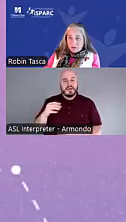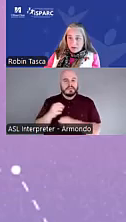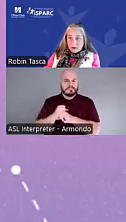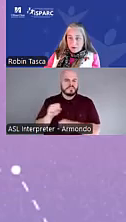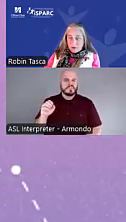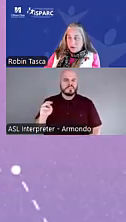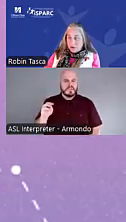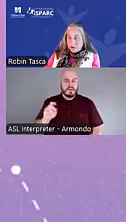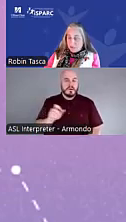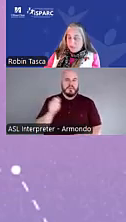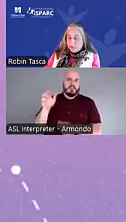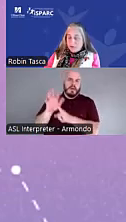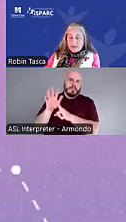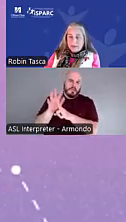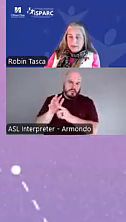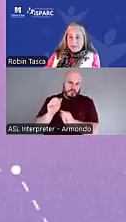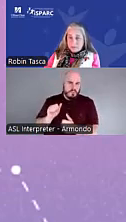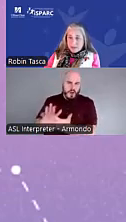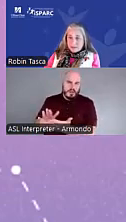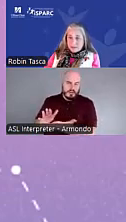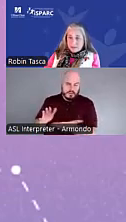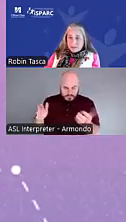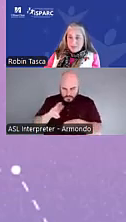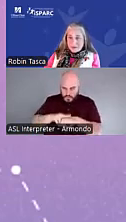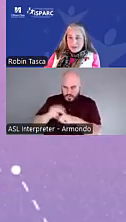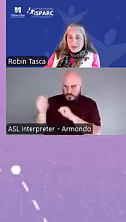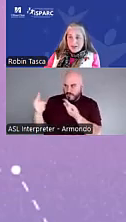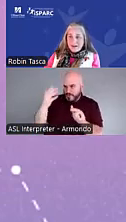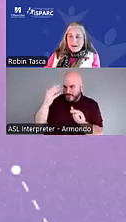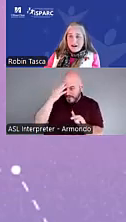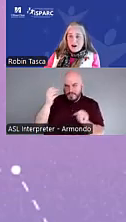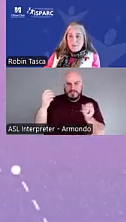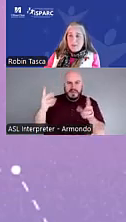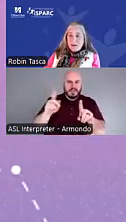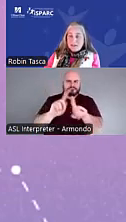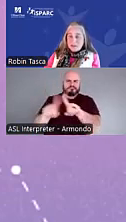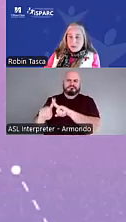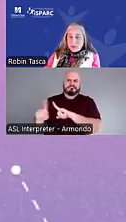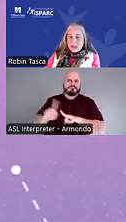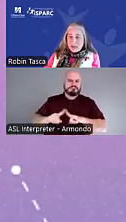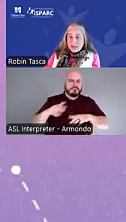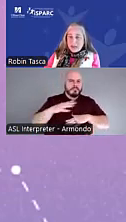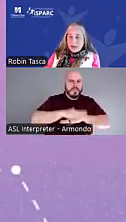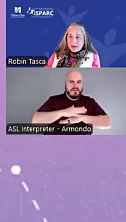as we all know. There's a variety of different platforms that are out there.